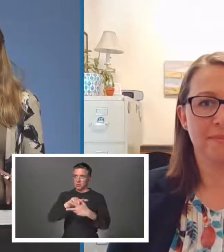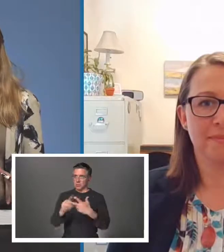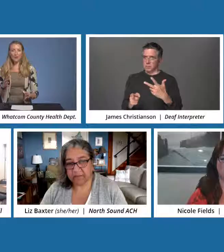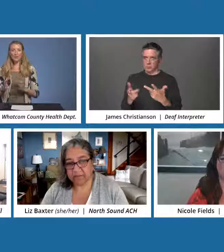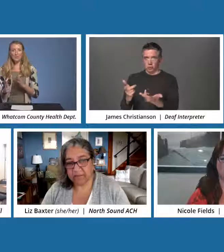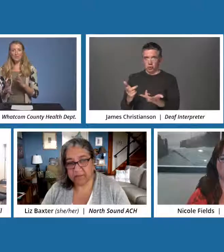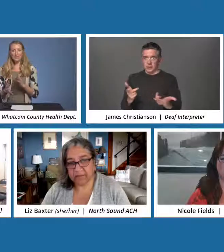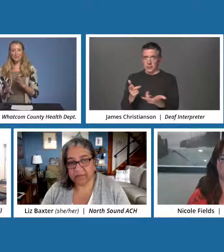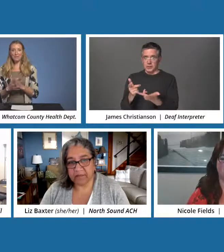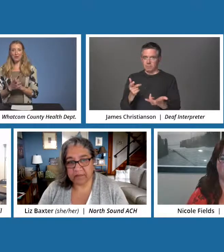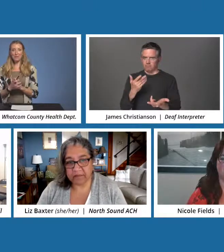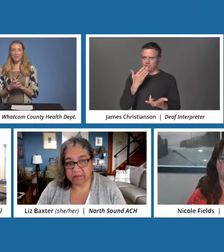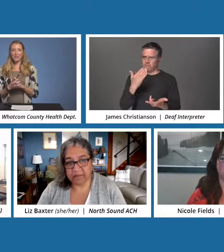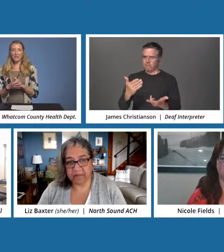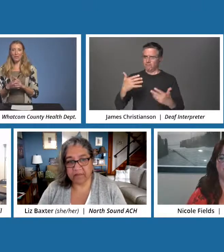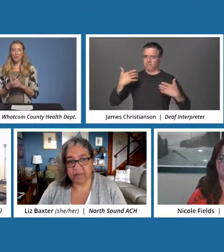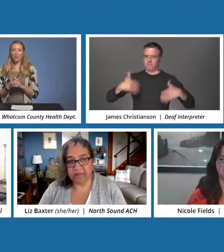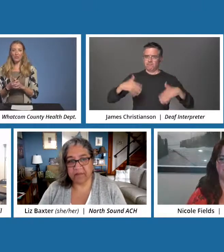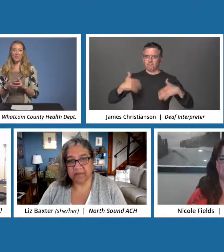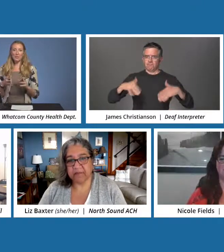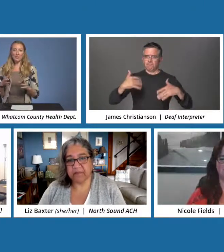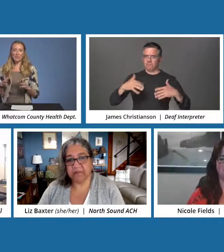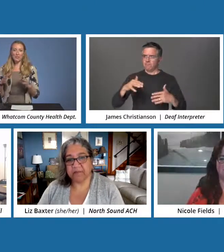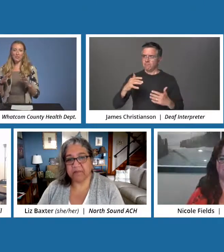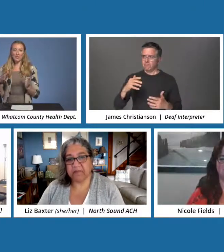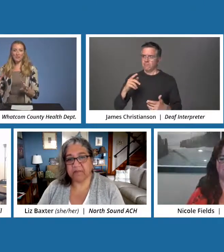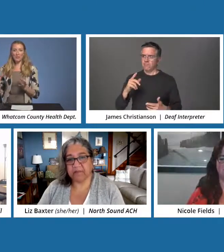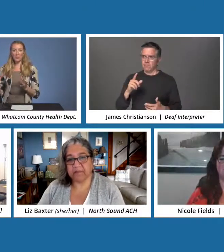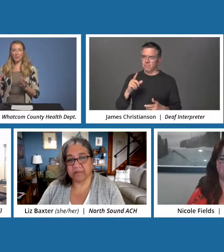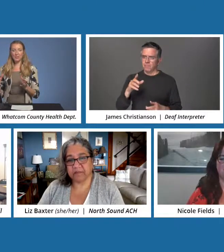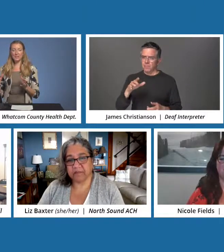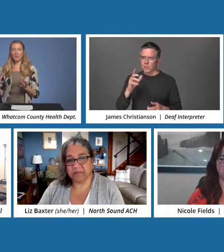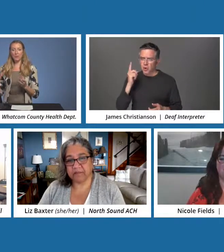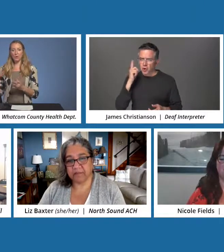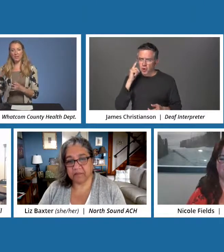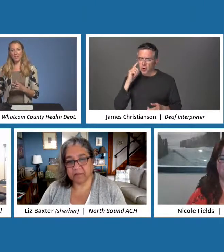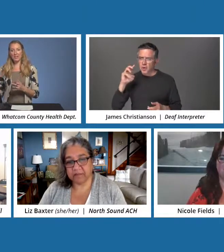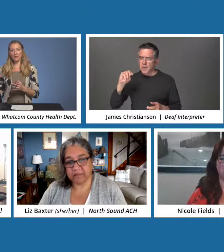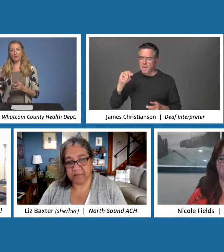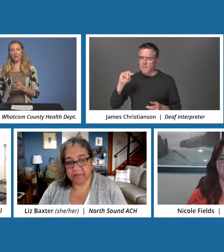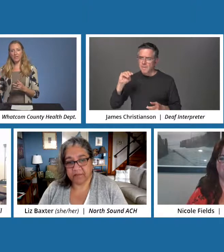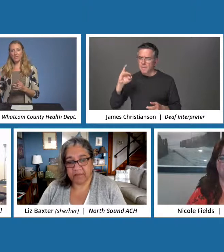I heard a bit from Nicole about some of the nuts and bolts work that you're doing